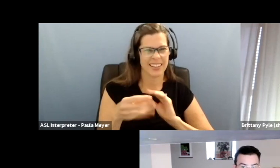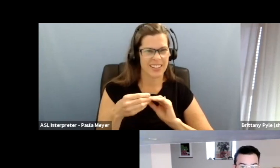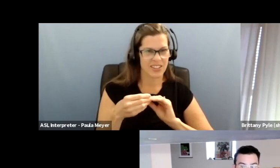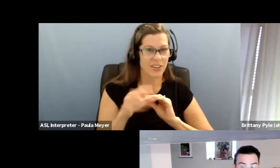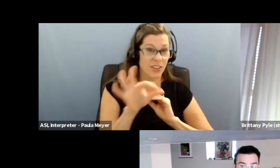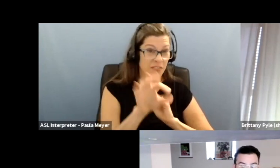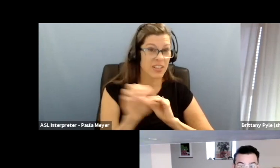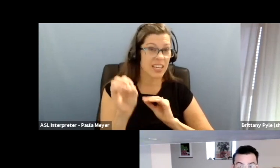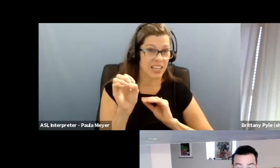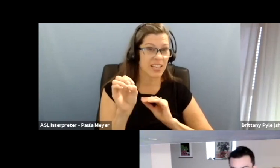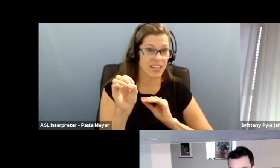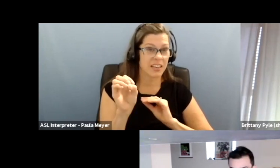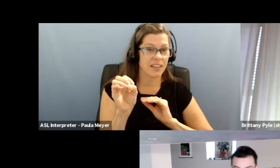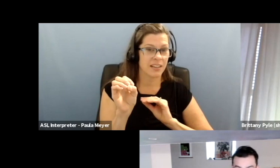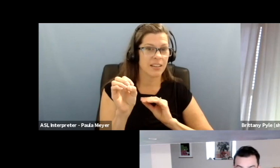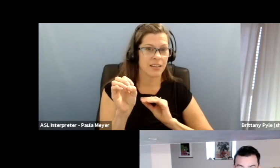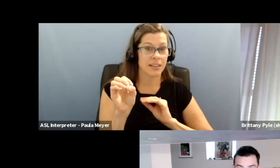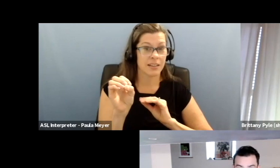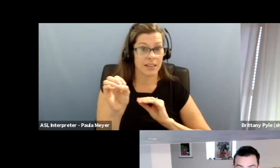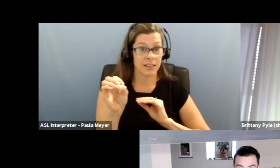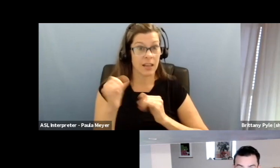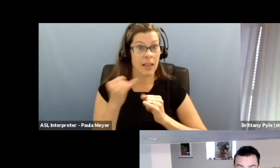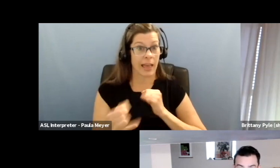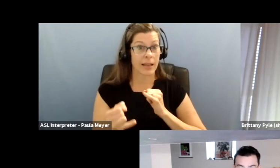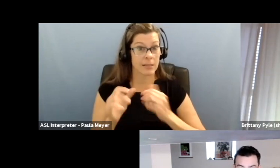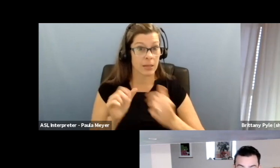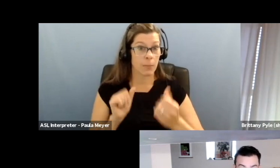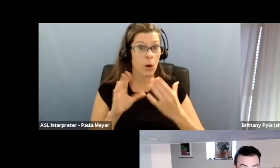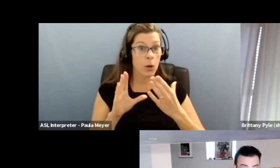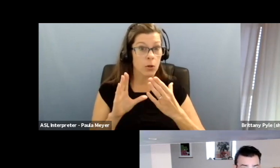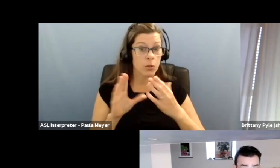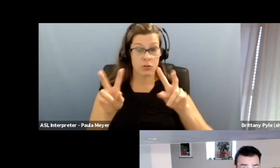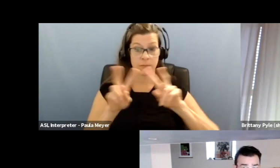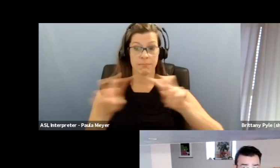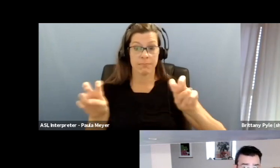The last method is looking at just doing captions yourself.